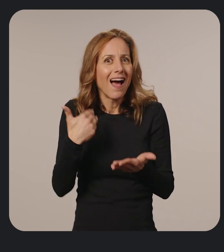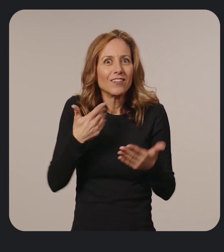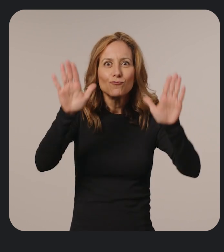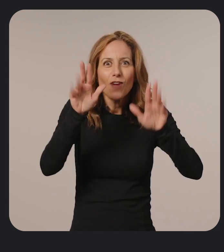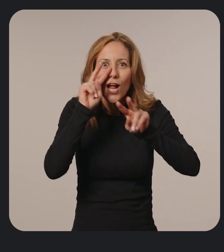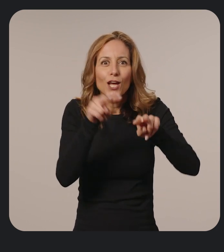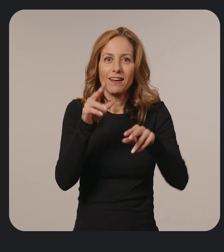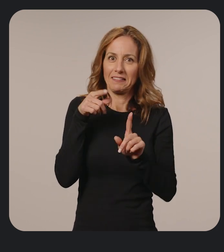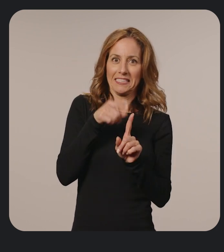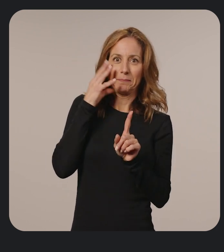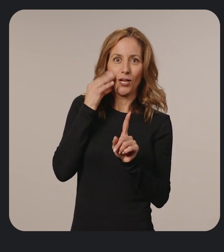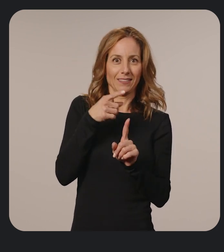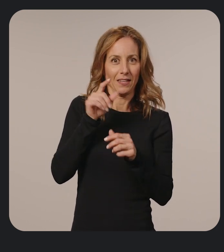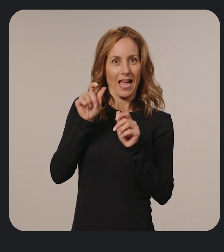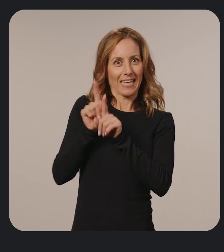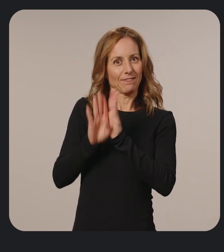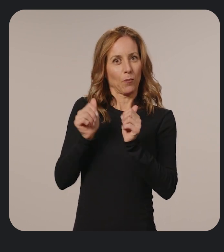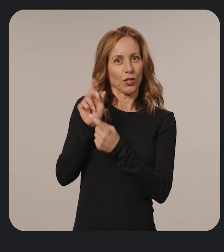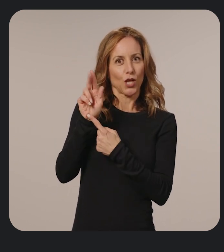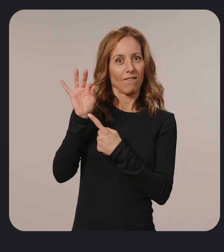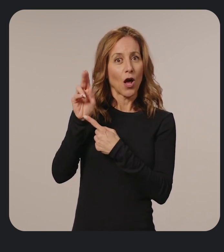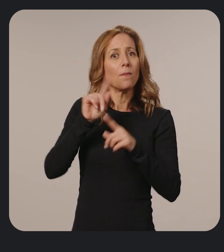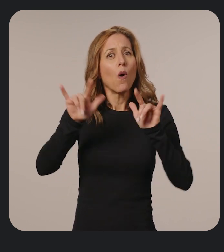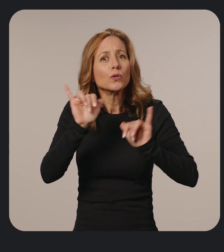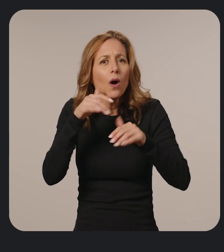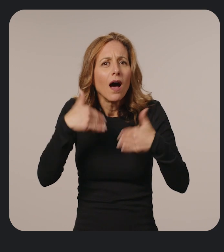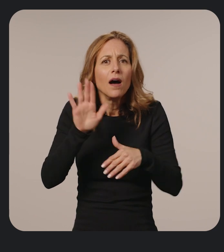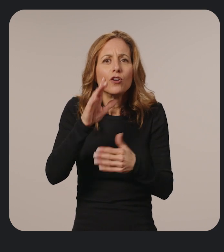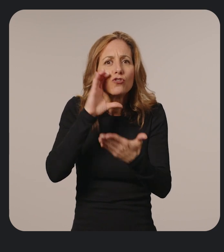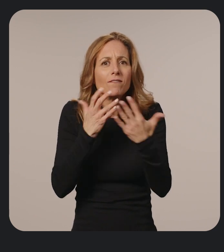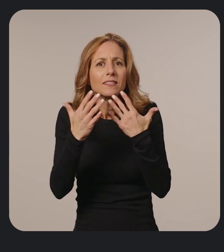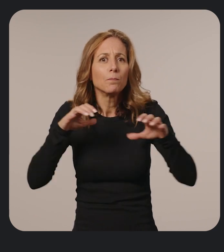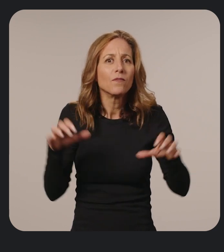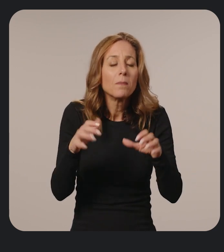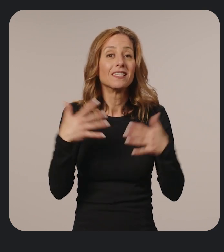Hopefully, you've gotten a great view of not only the experience you can have as a developer with Dart and Flutter, but how their graphics